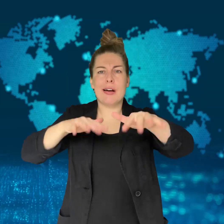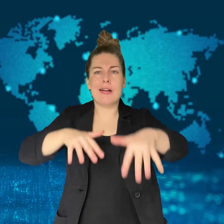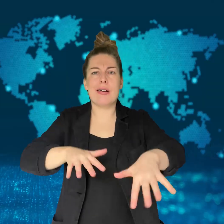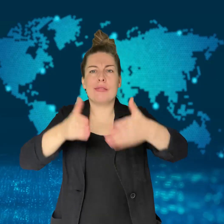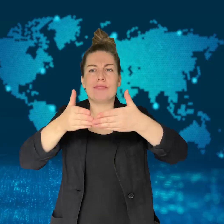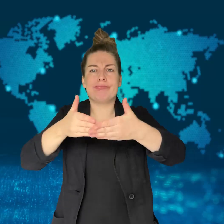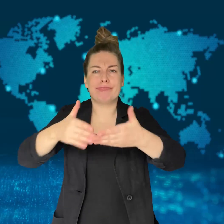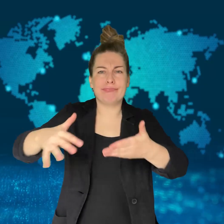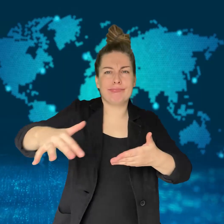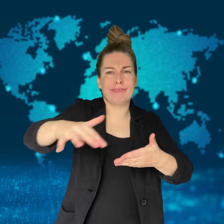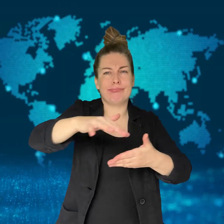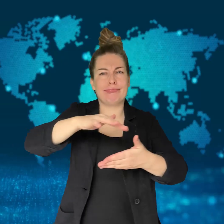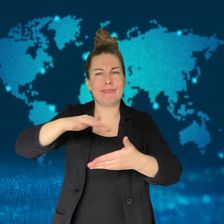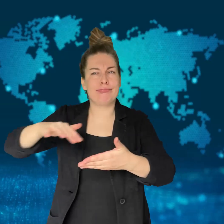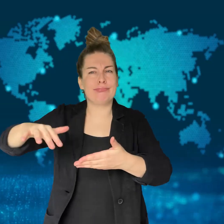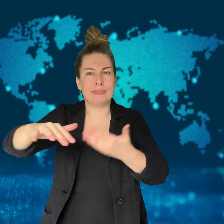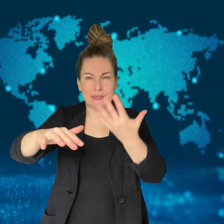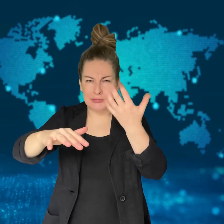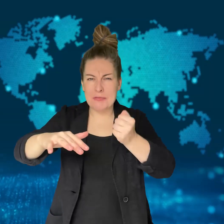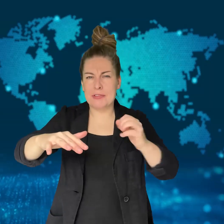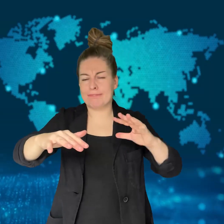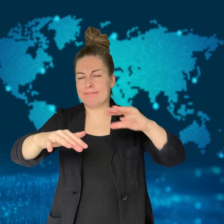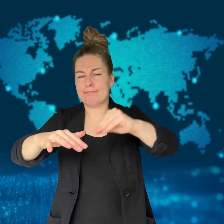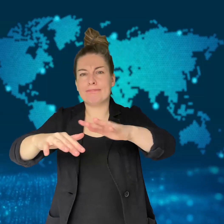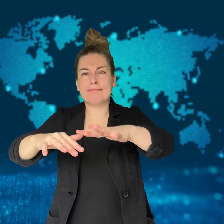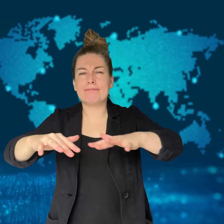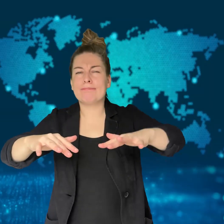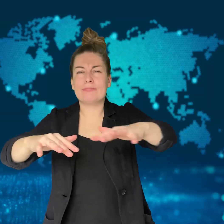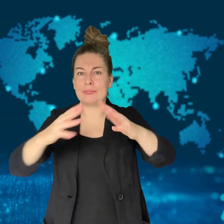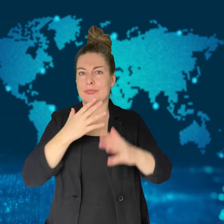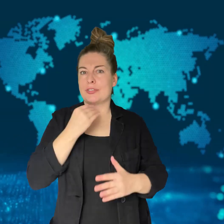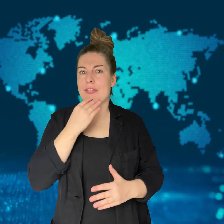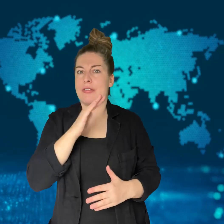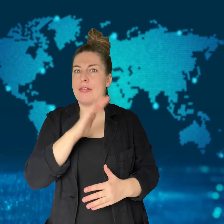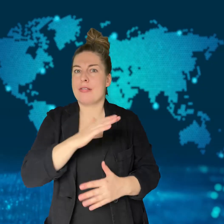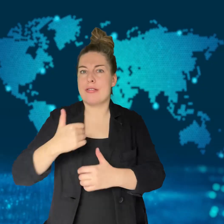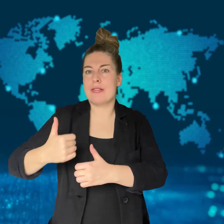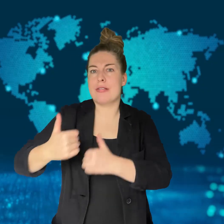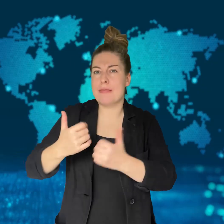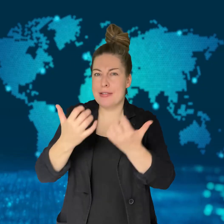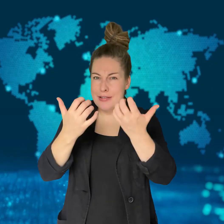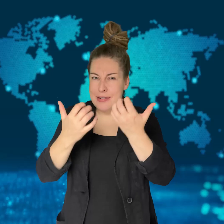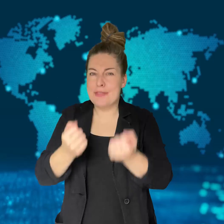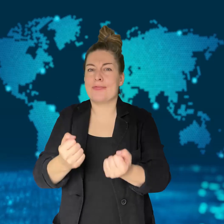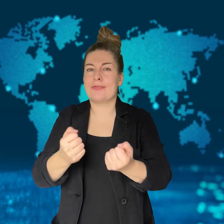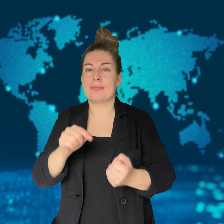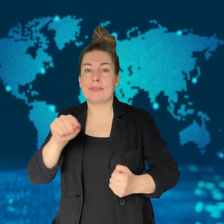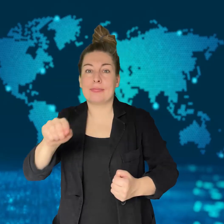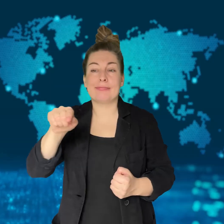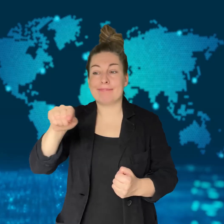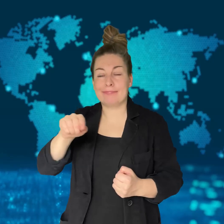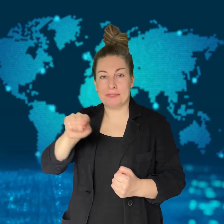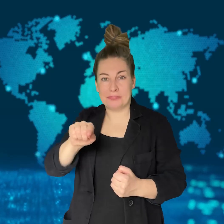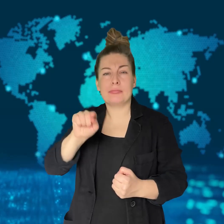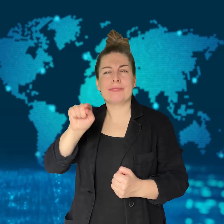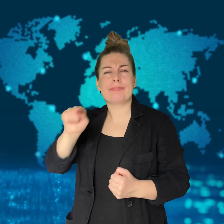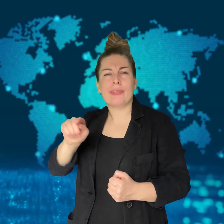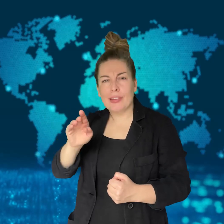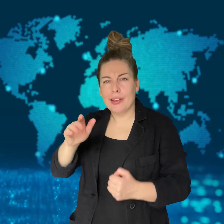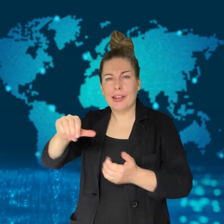target a naval base that housed an Israeli naval unit. Iran's Supreme Leader has said that Israel